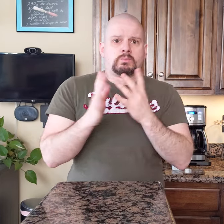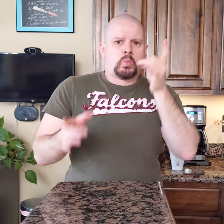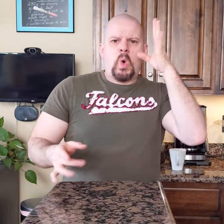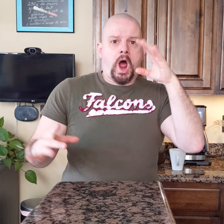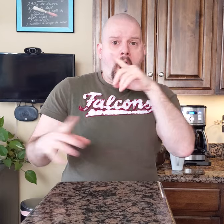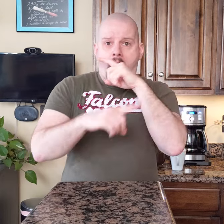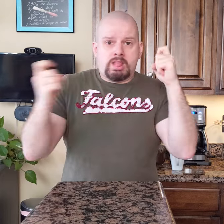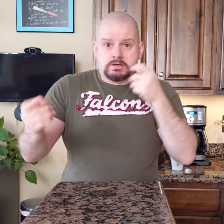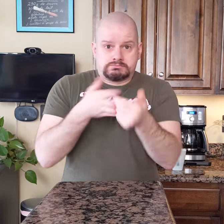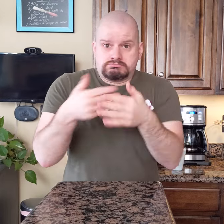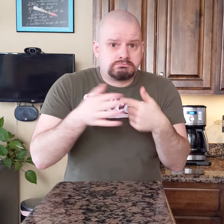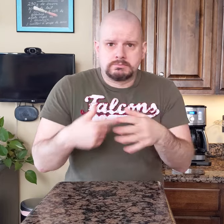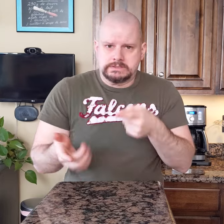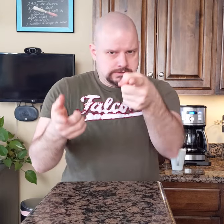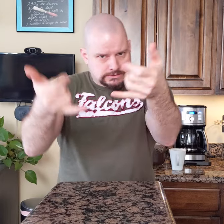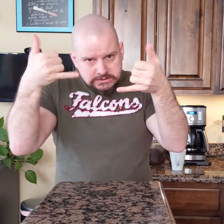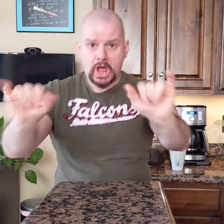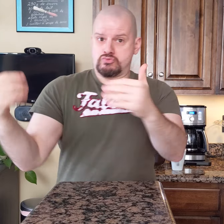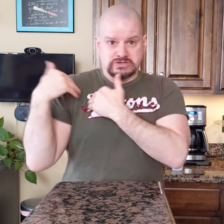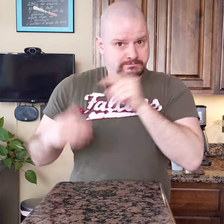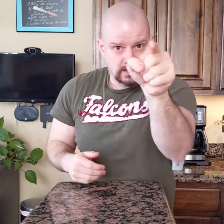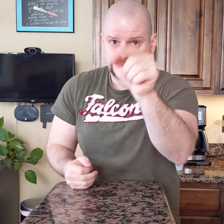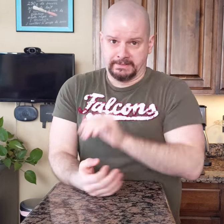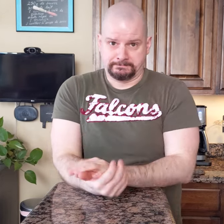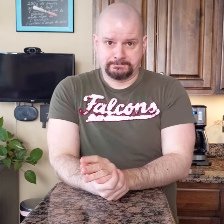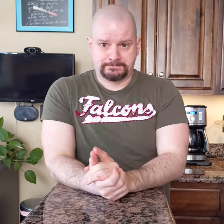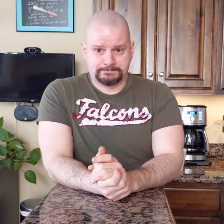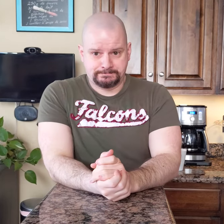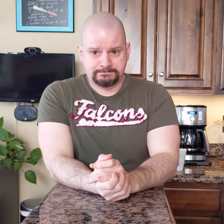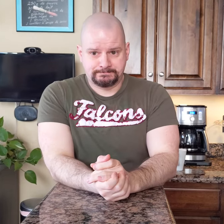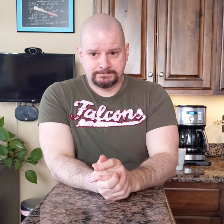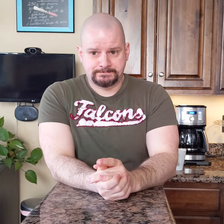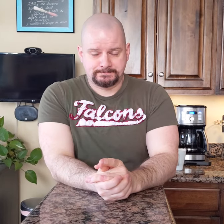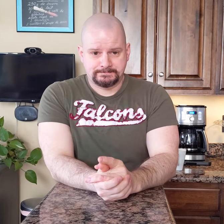if it gets bad or ugly, you are STILL responsible for it.